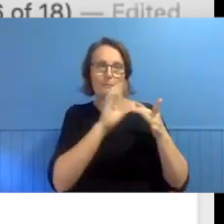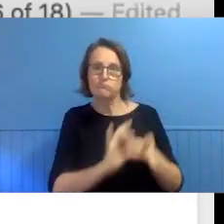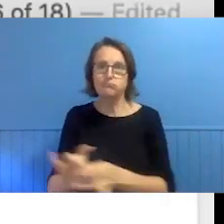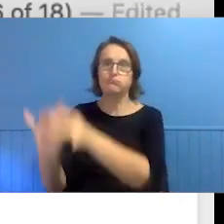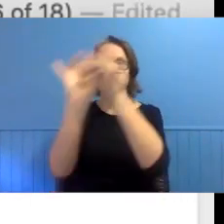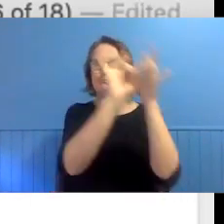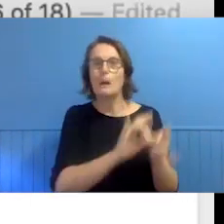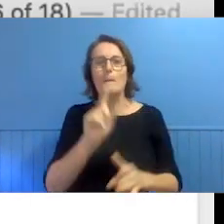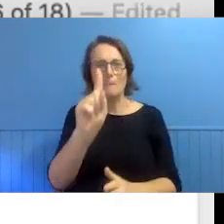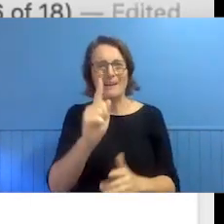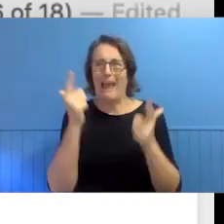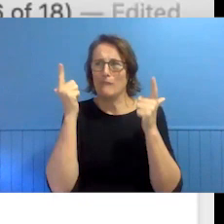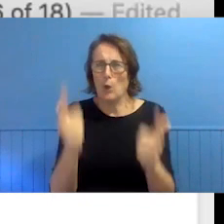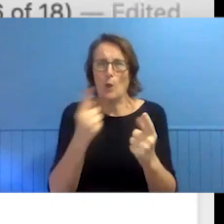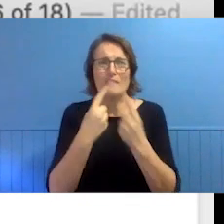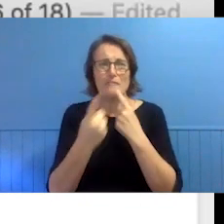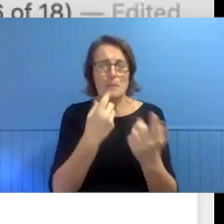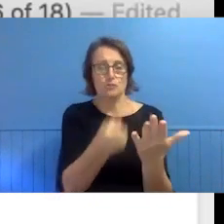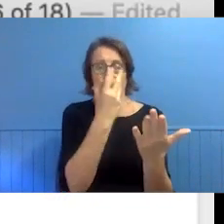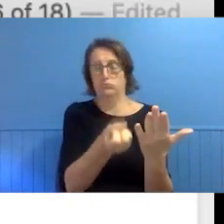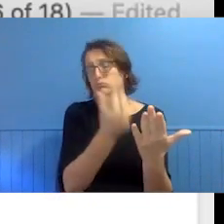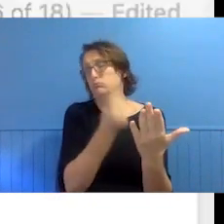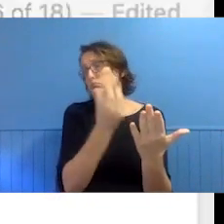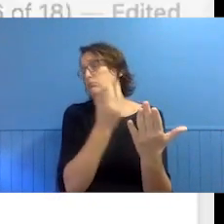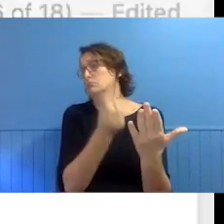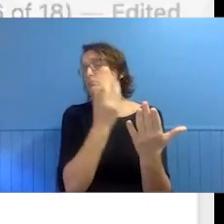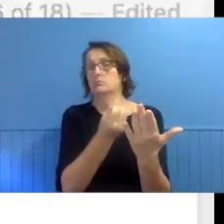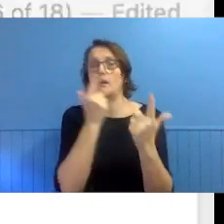distracted. Their attention spans are busy and they're behavering in